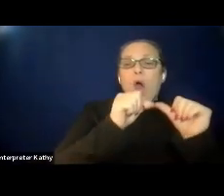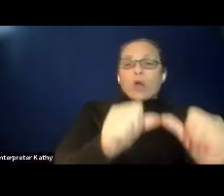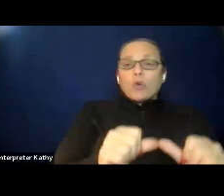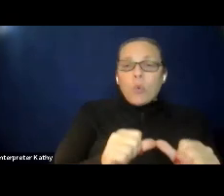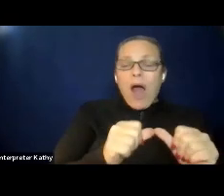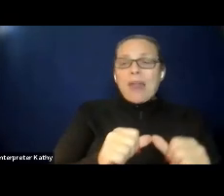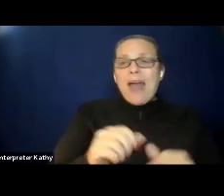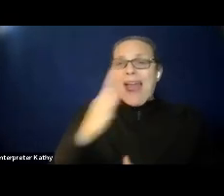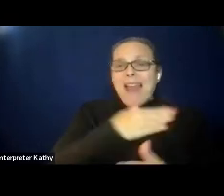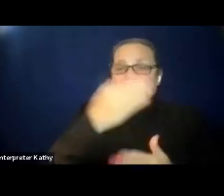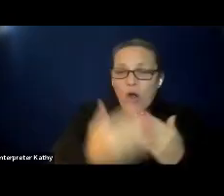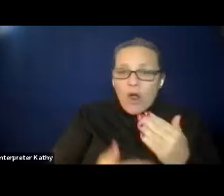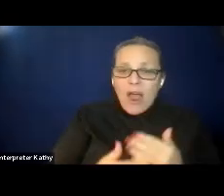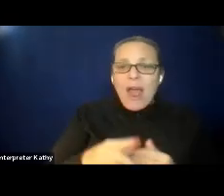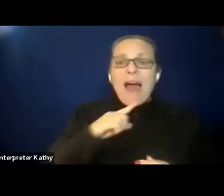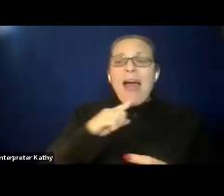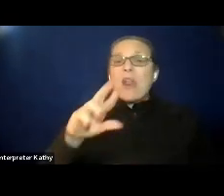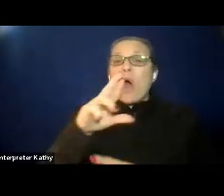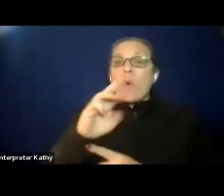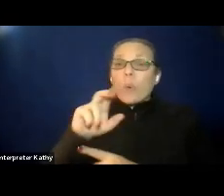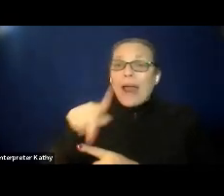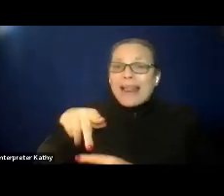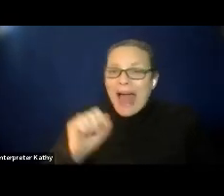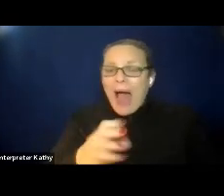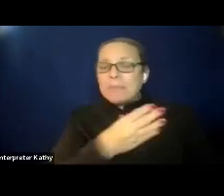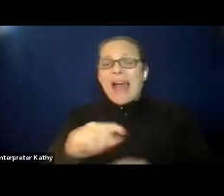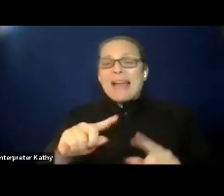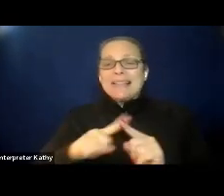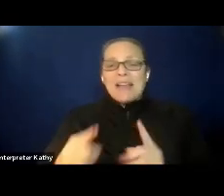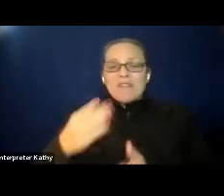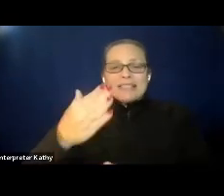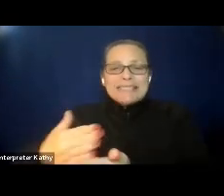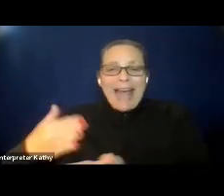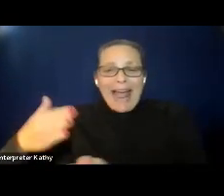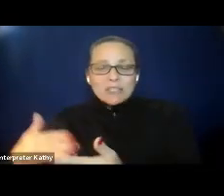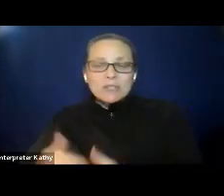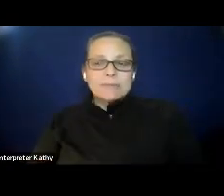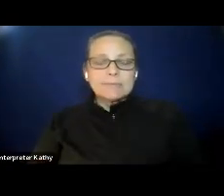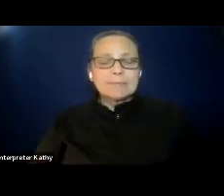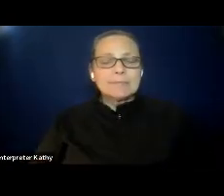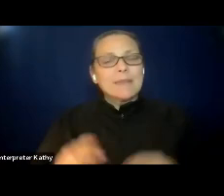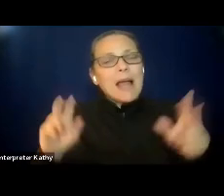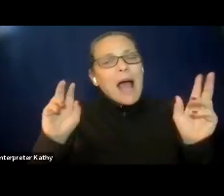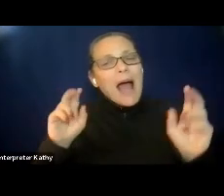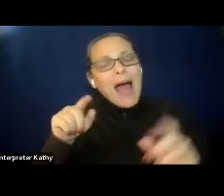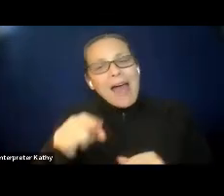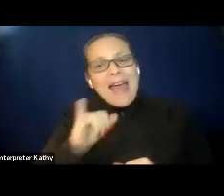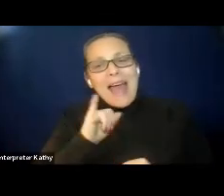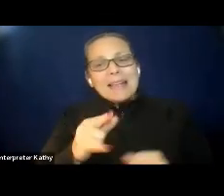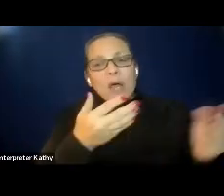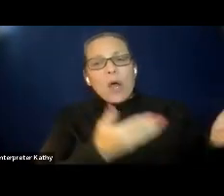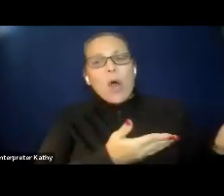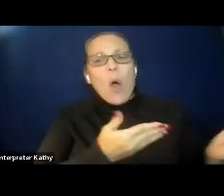are treated like children no matter how old we get. The medical language of illnesses tries to reimpose the linear